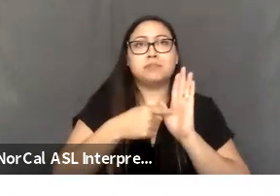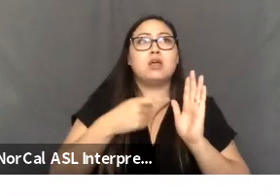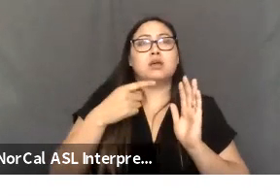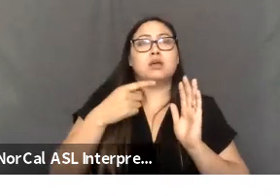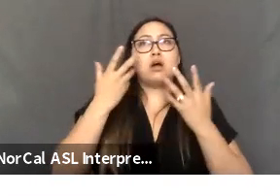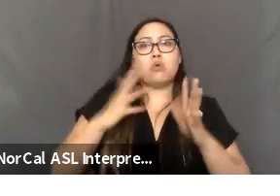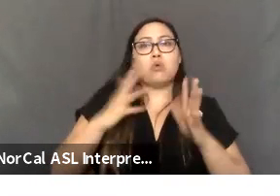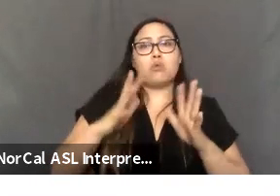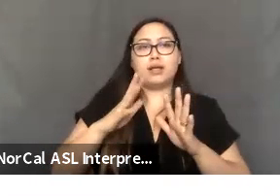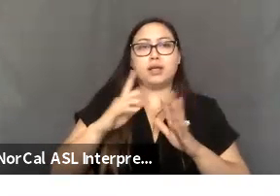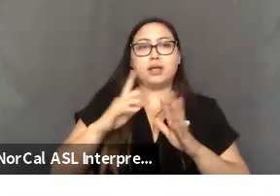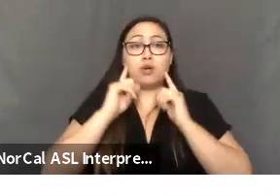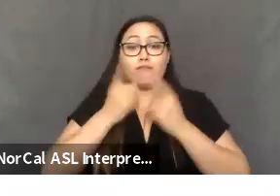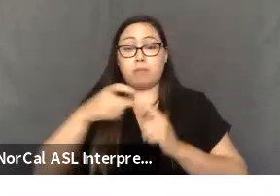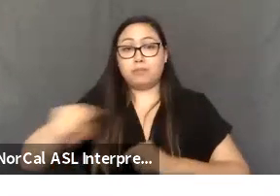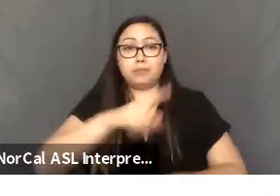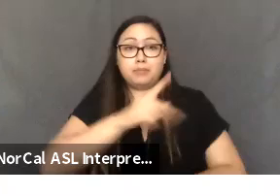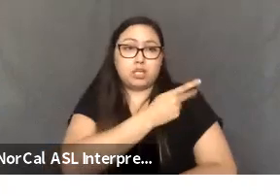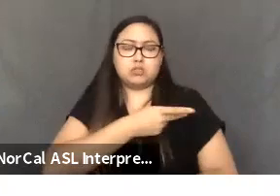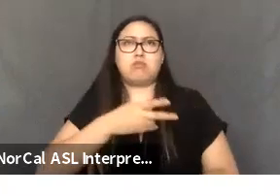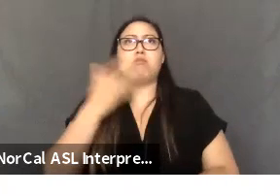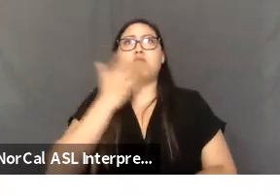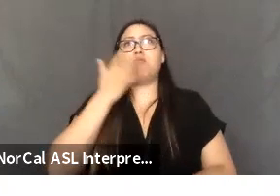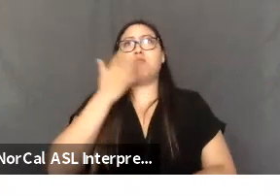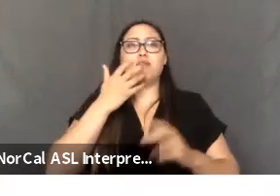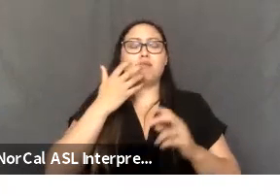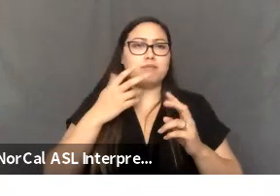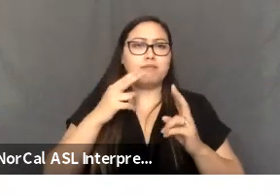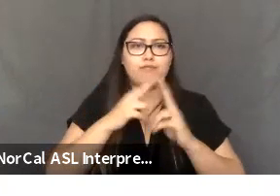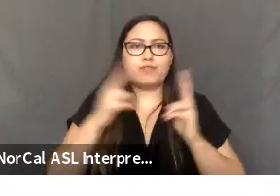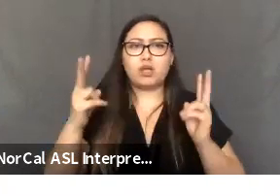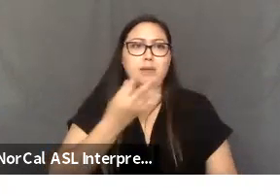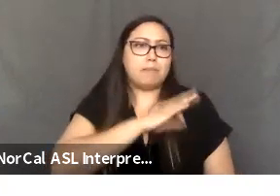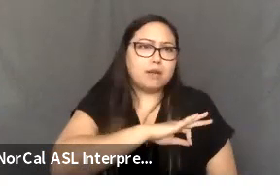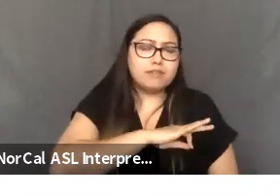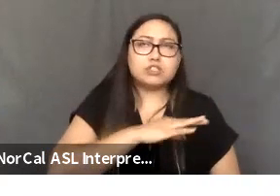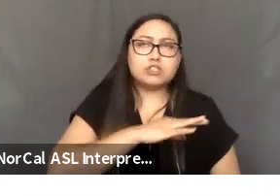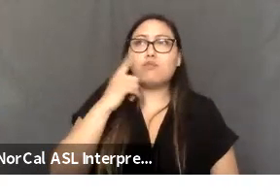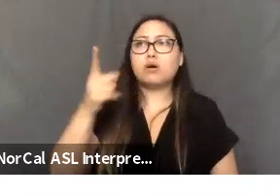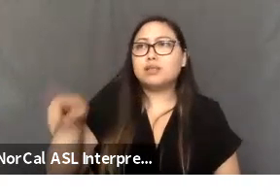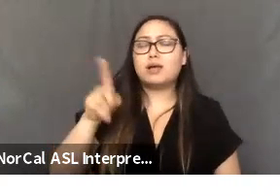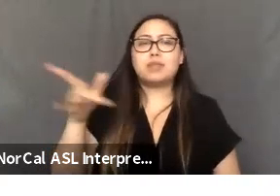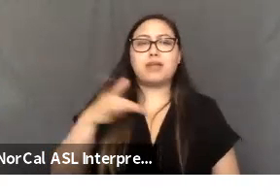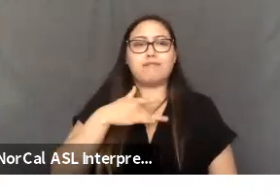beneficial for them and it really helped them feel strongly about the type of care that they were